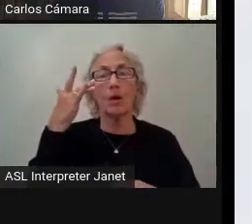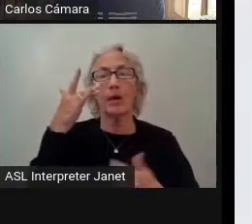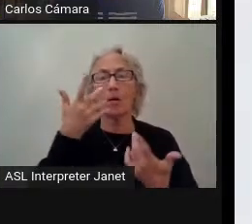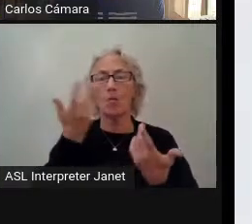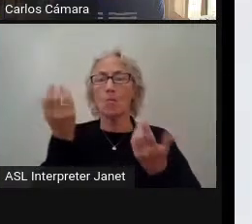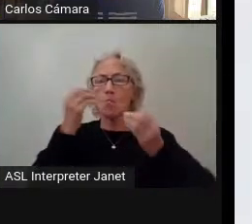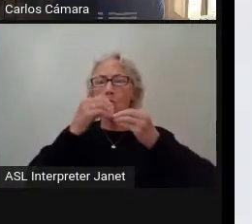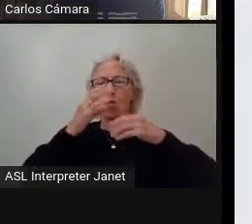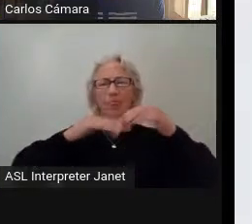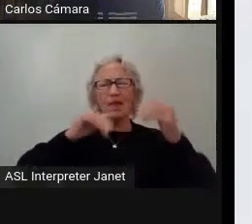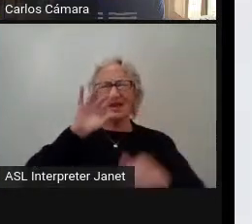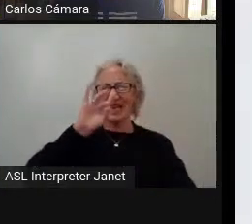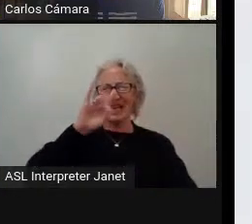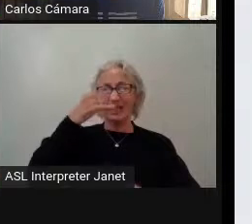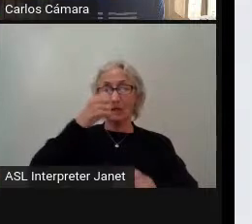This has been huge.